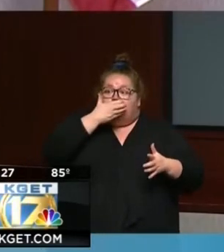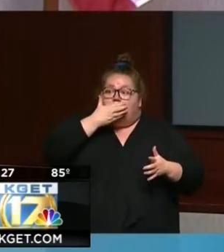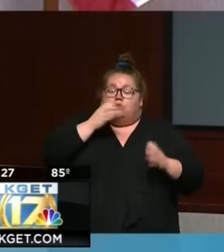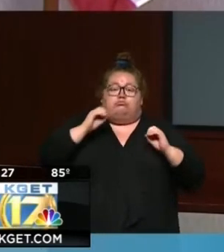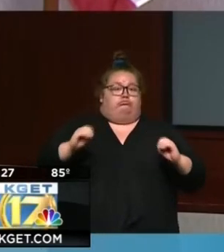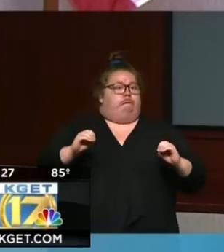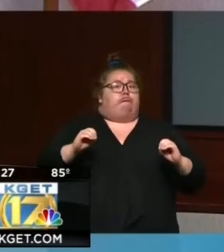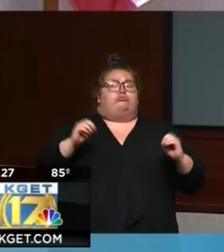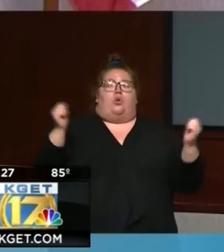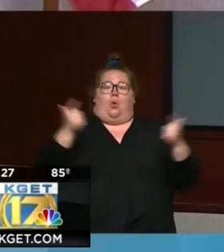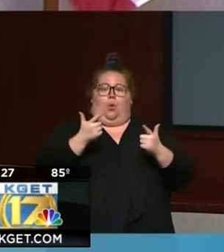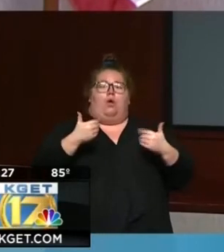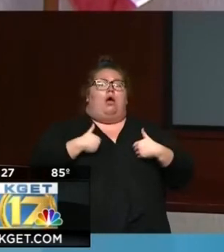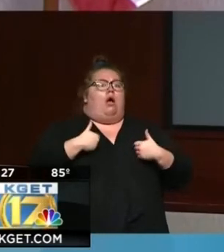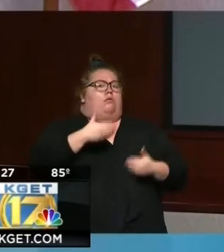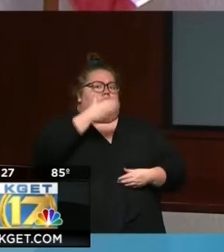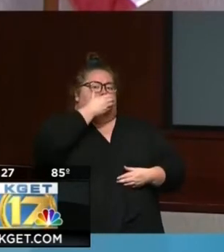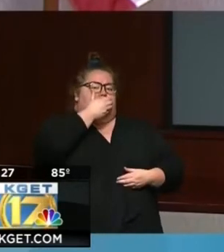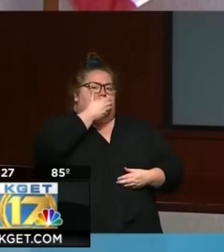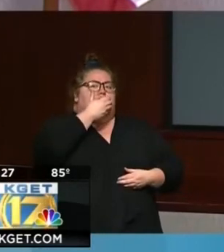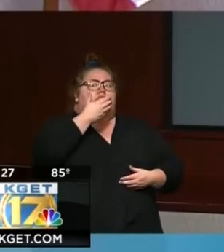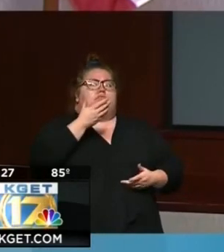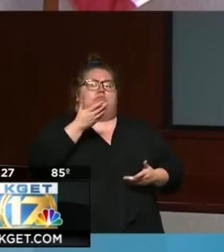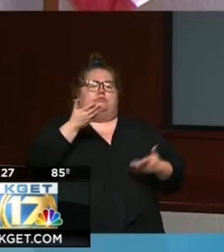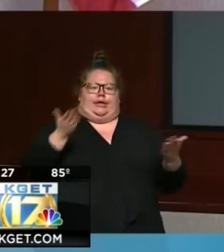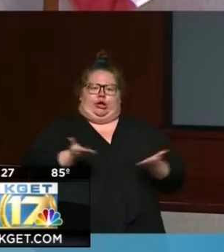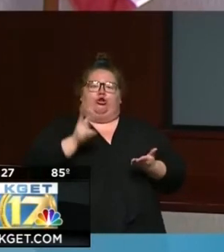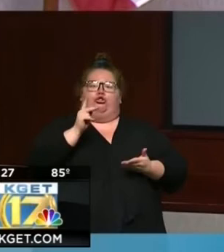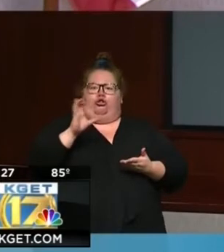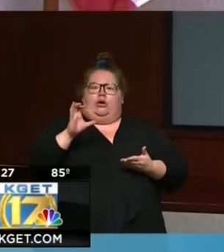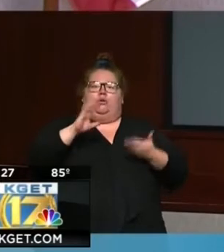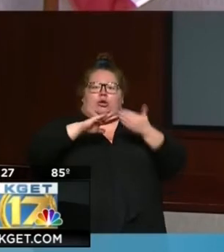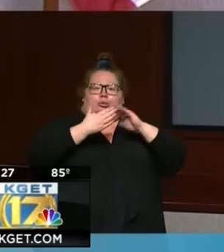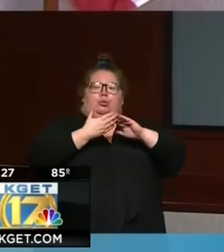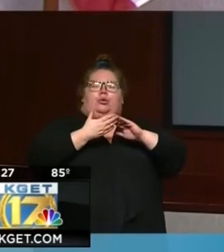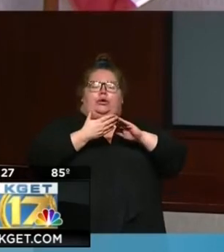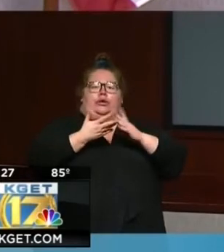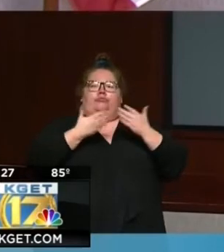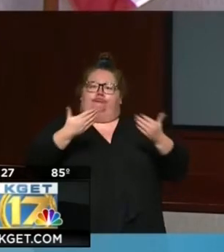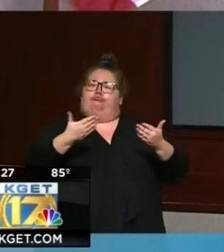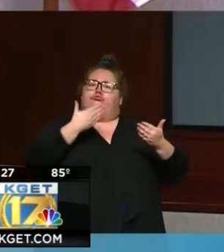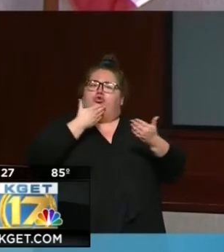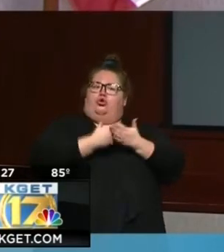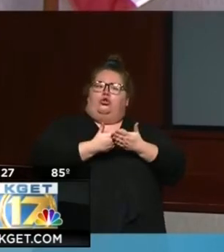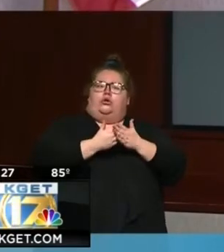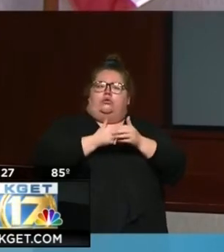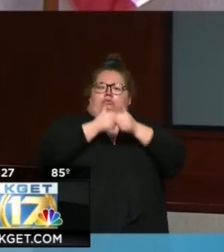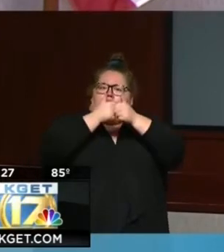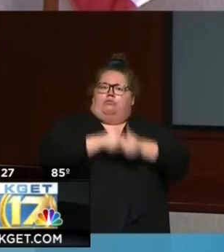COME IN. I DIDN'T SEE ANYONE WHO DIDN'T HAVE A MASK ON. I THINK OUR COMMUNITY IS